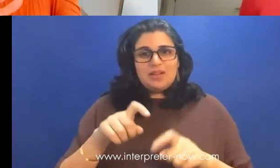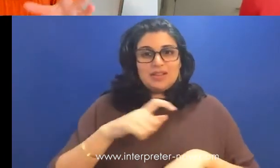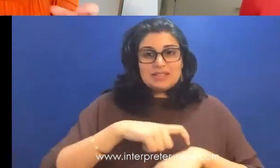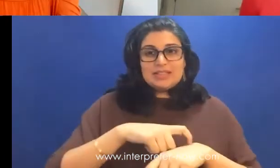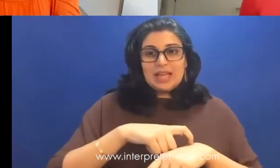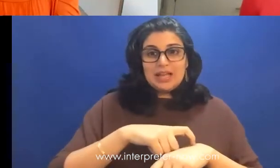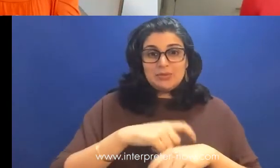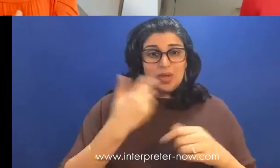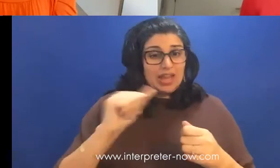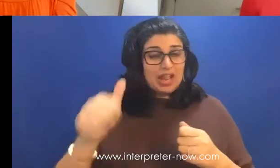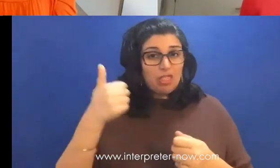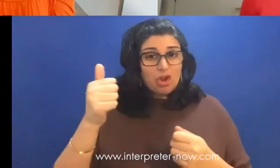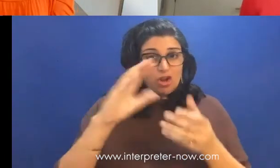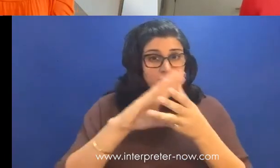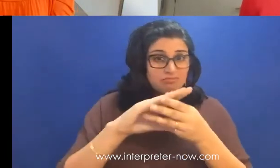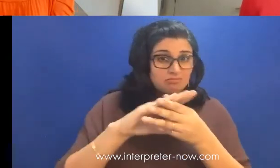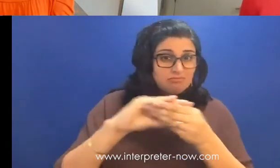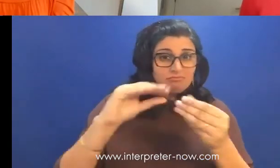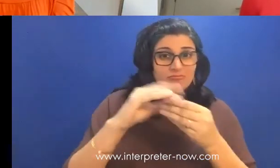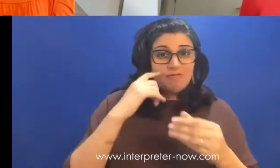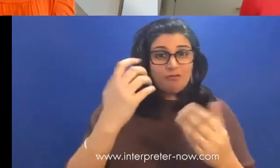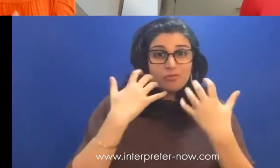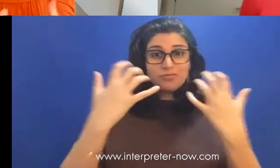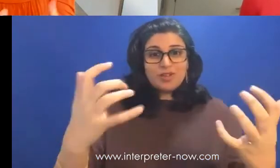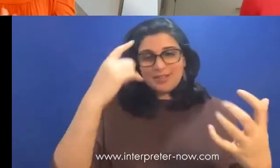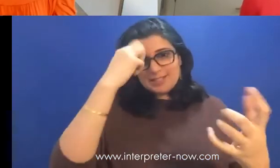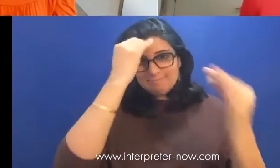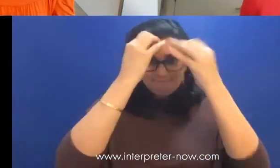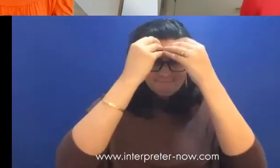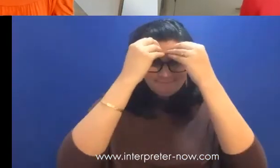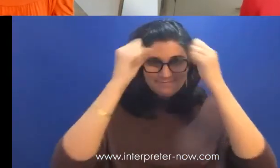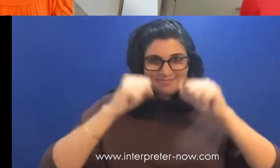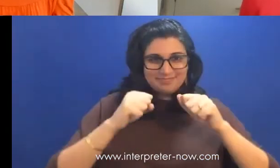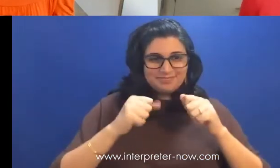So, if there's anything else that is really on your mind that you want to say a bit about.